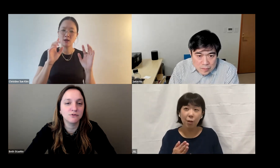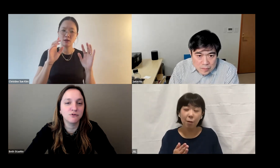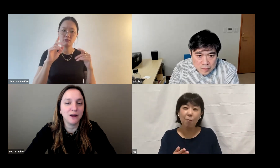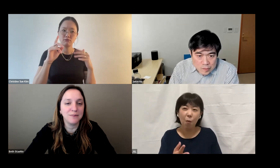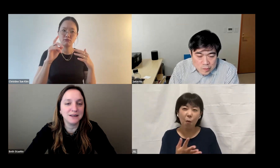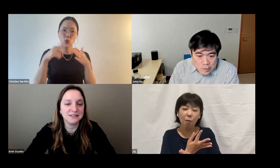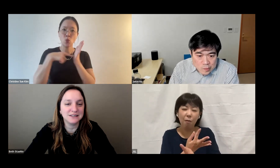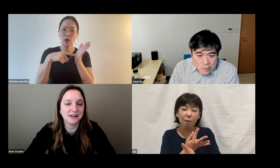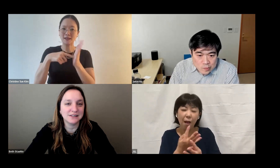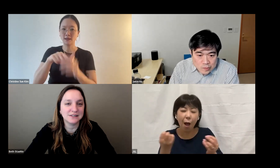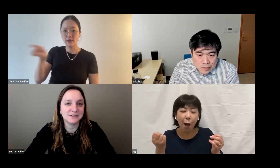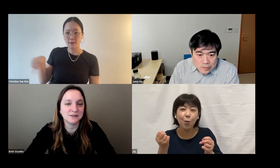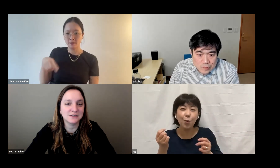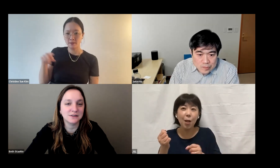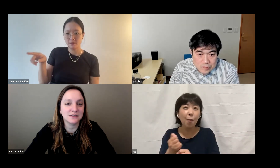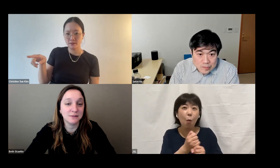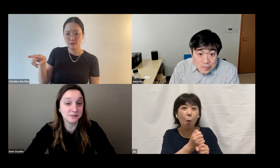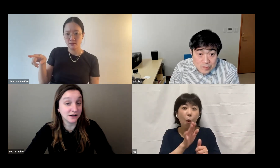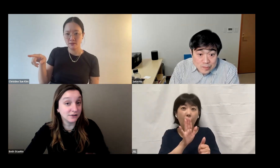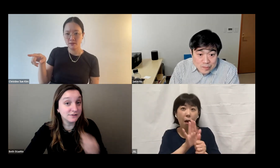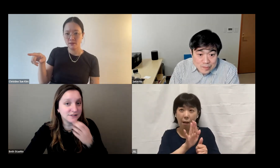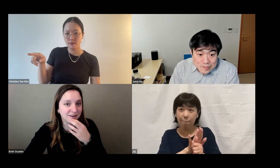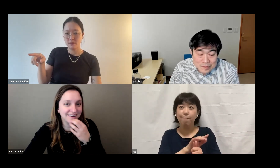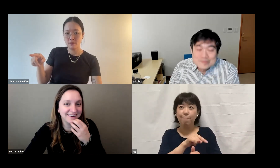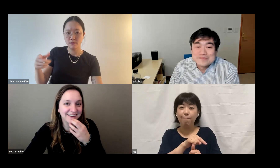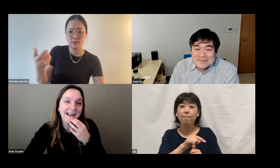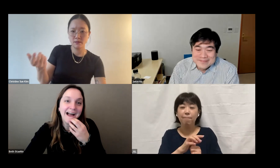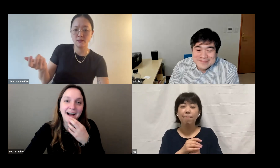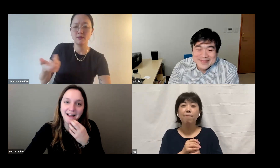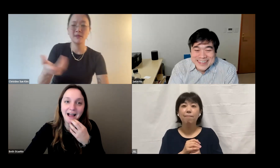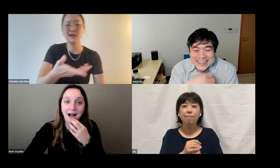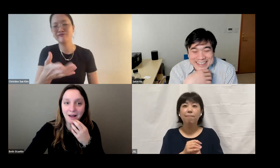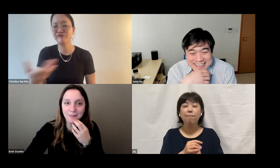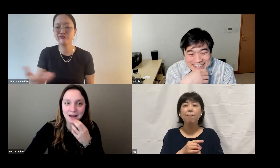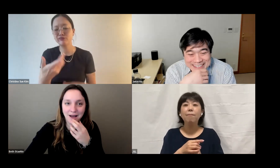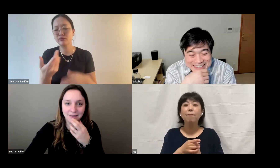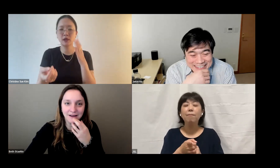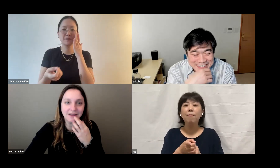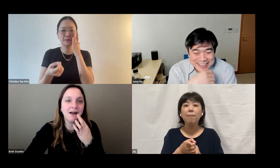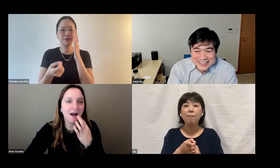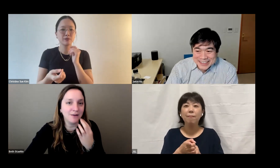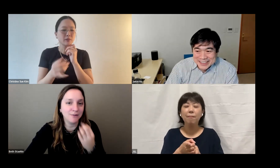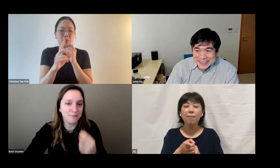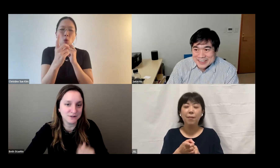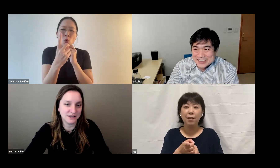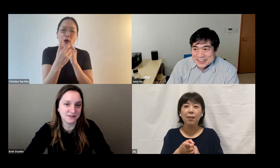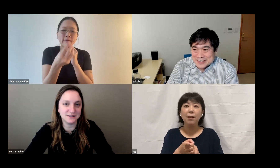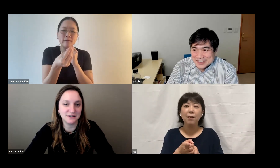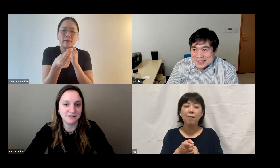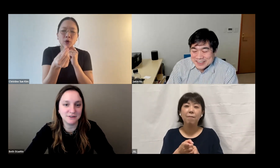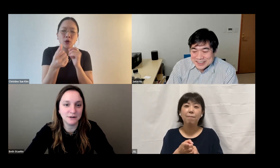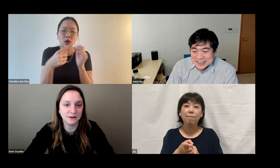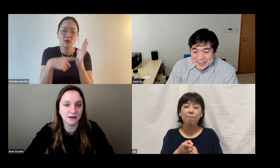frame it as themselves. Hi, I'm an ally and I represent the deaf community.